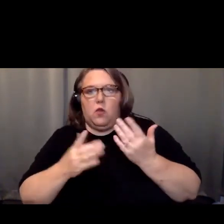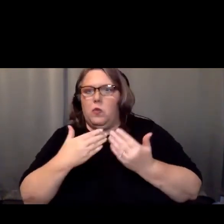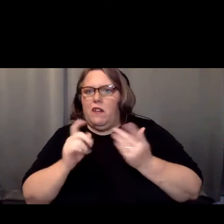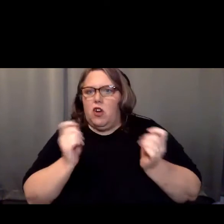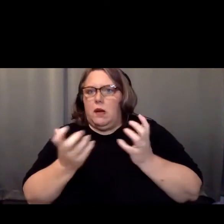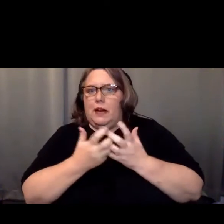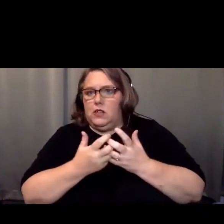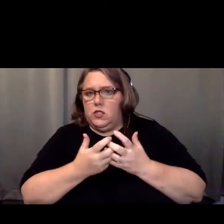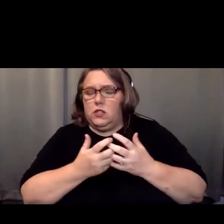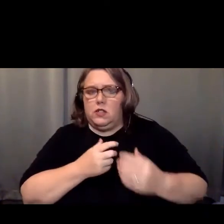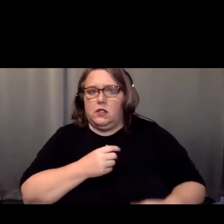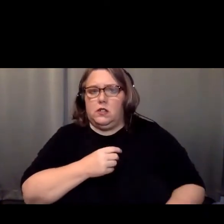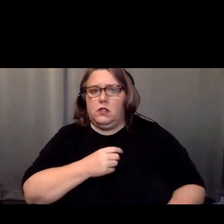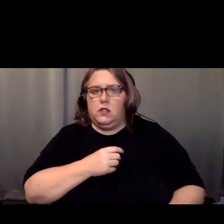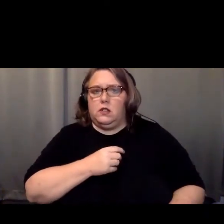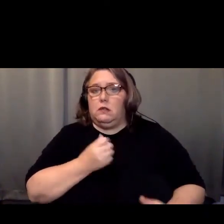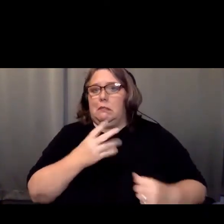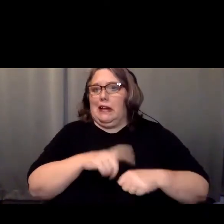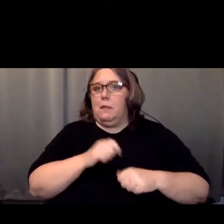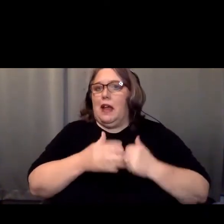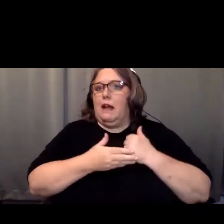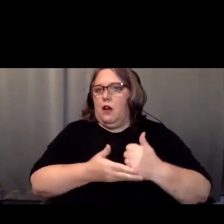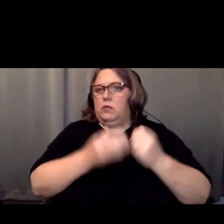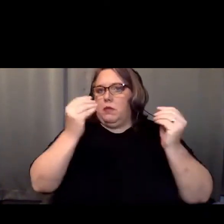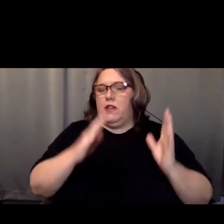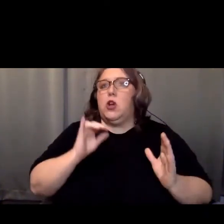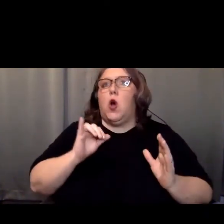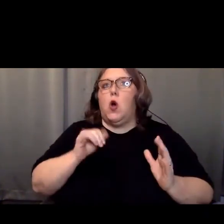and that a lot of times can help the professor stay on top of it.